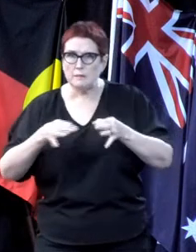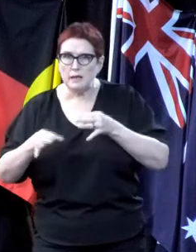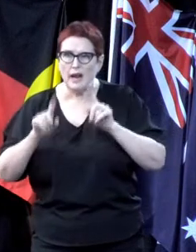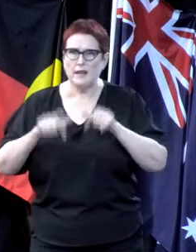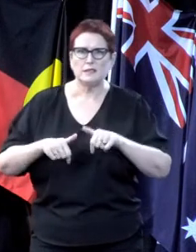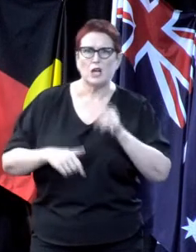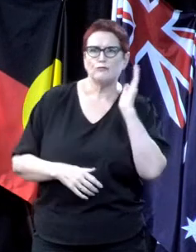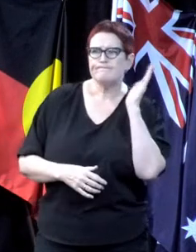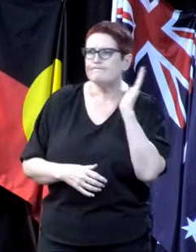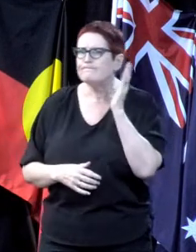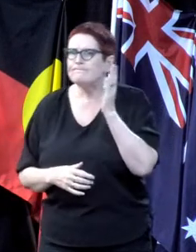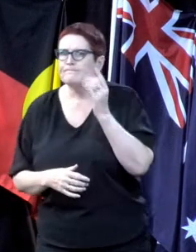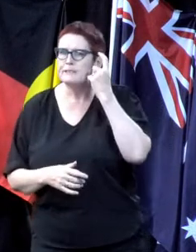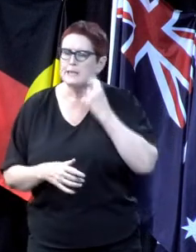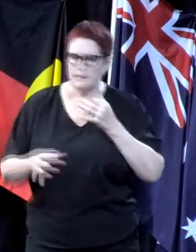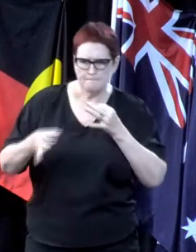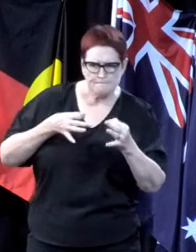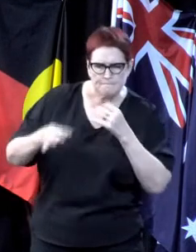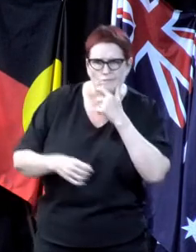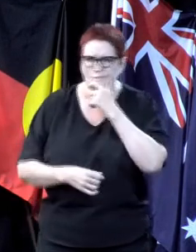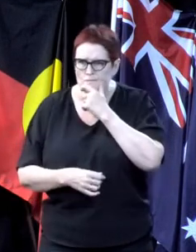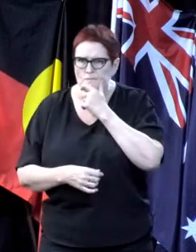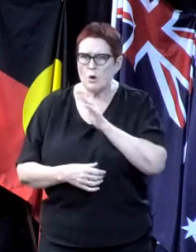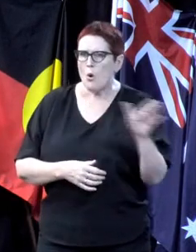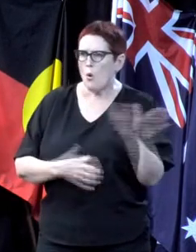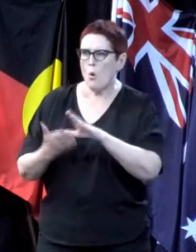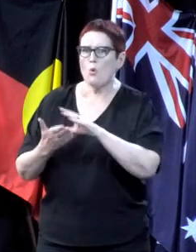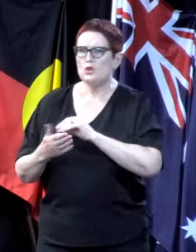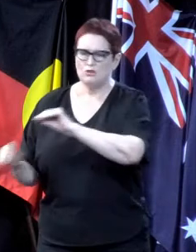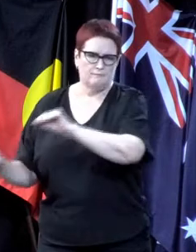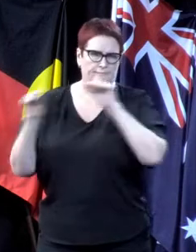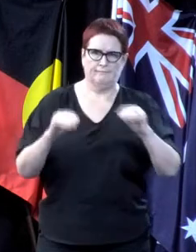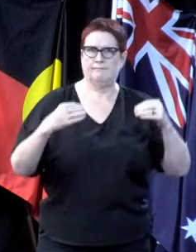and making moves towards all students being in mainstream classrooms,